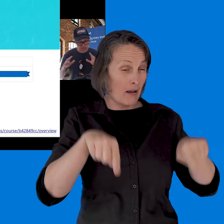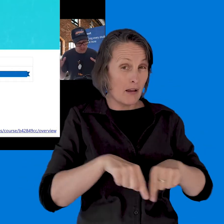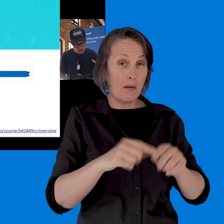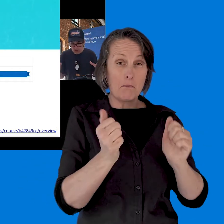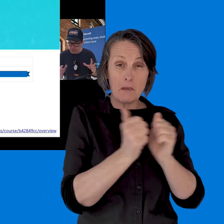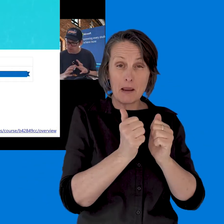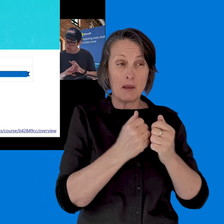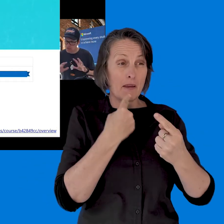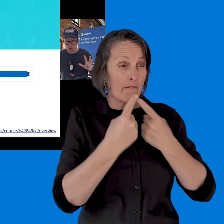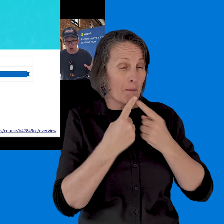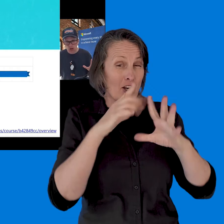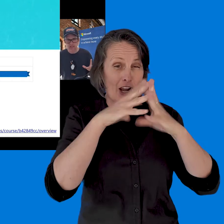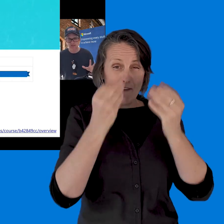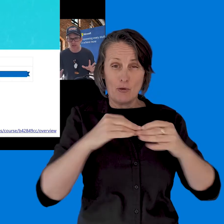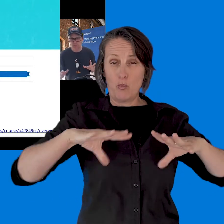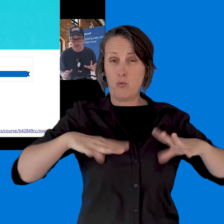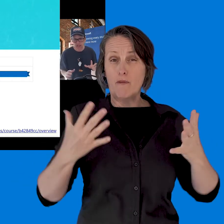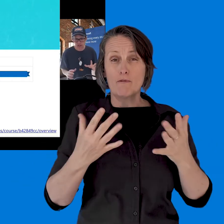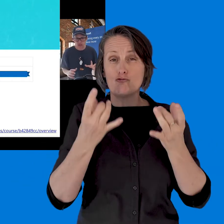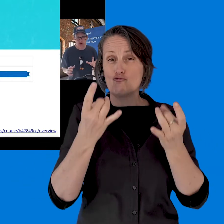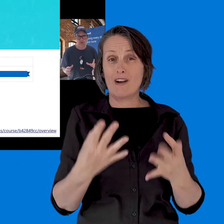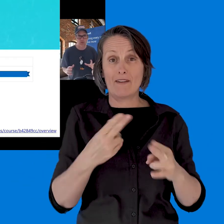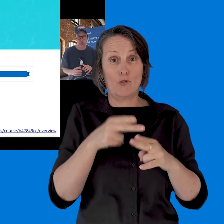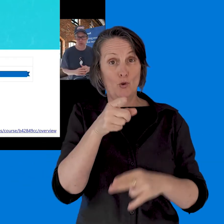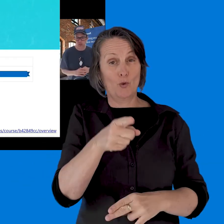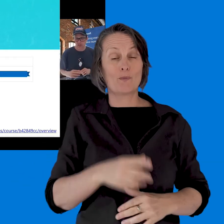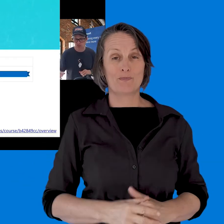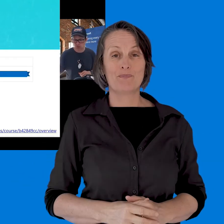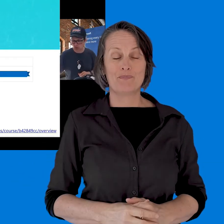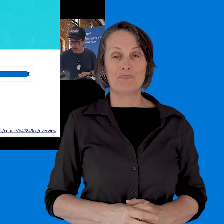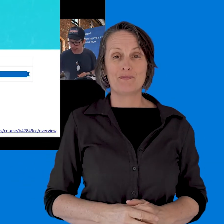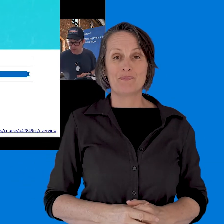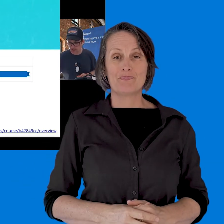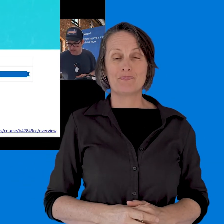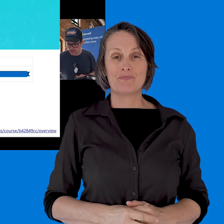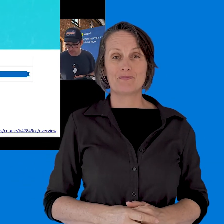There's scripts, there's all kinds of stuff in there for you to access.